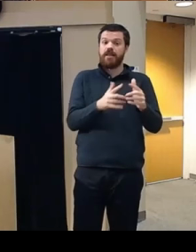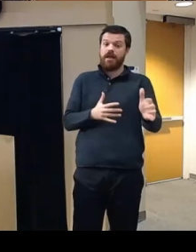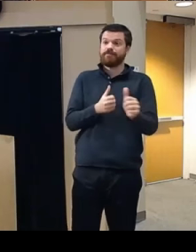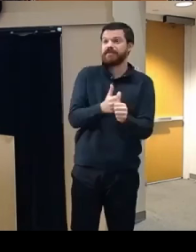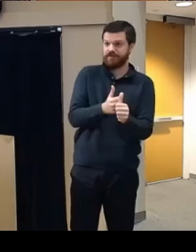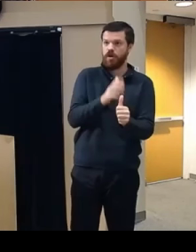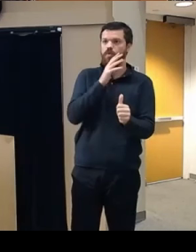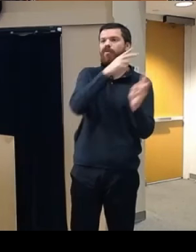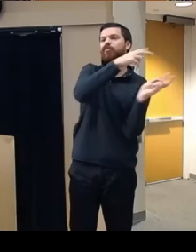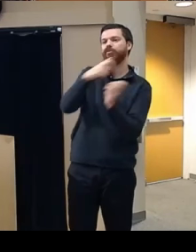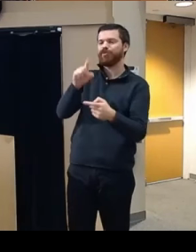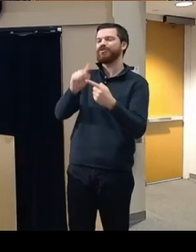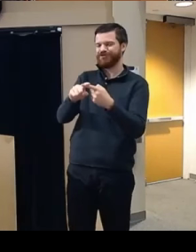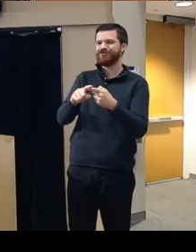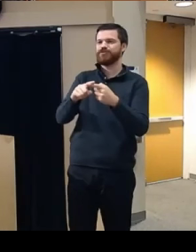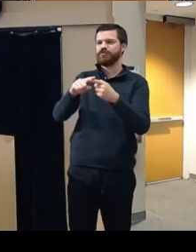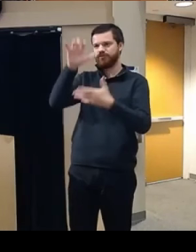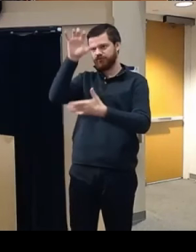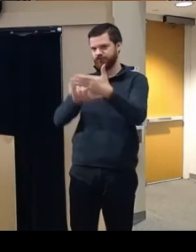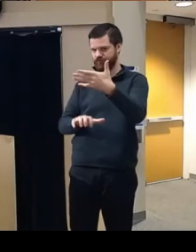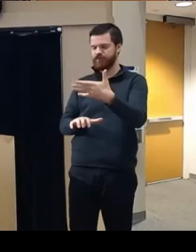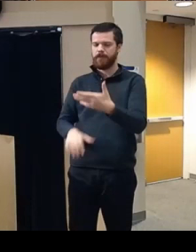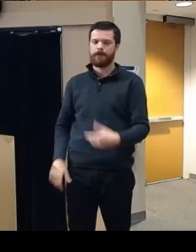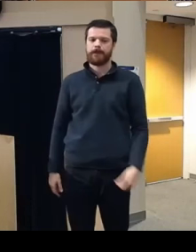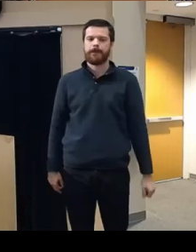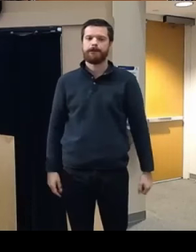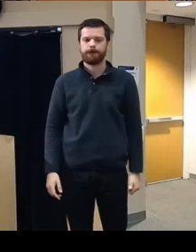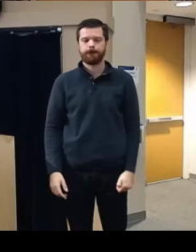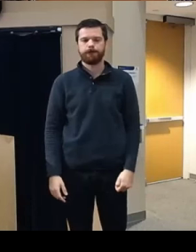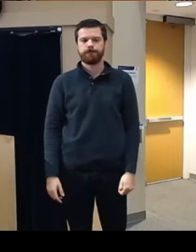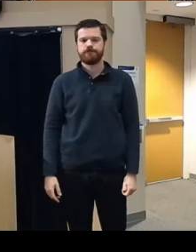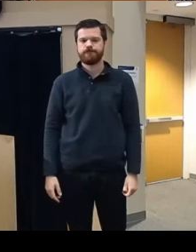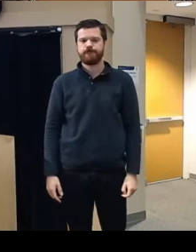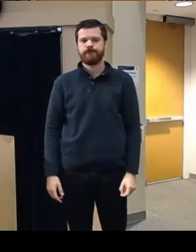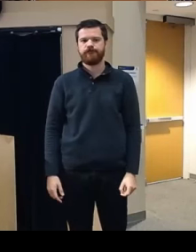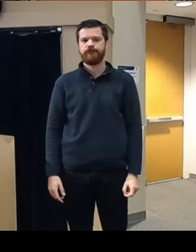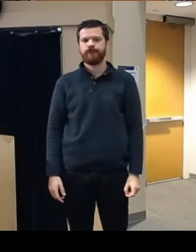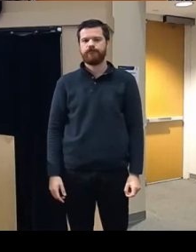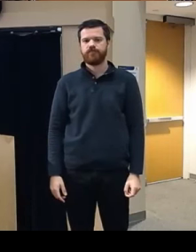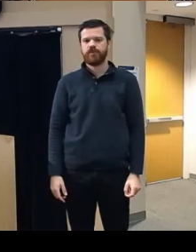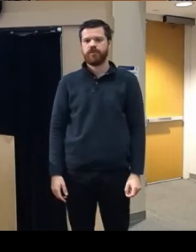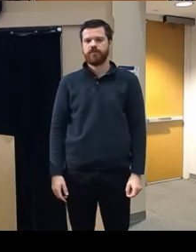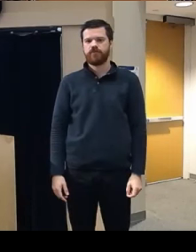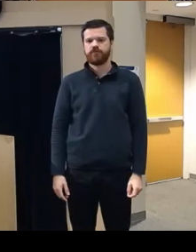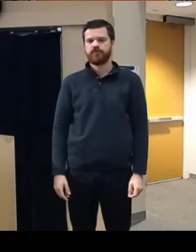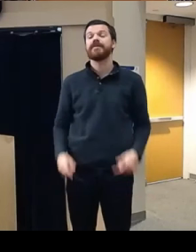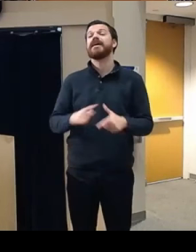into the plan here and just a reminder on this upper right hand corner is a refresh button um